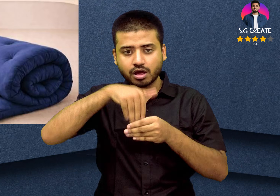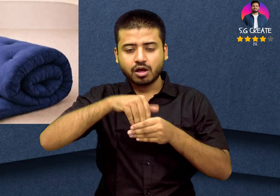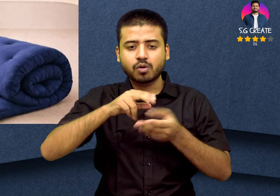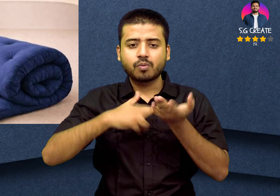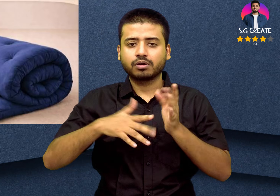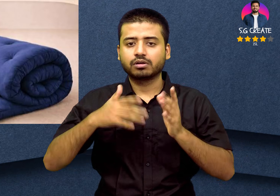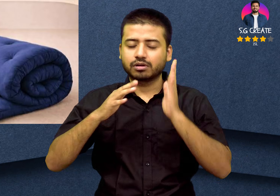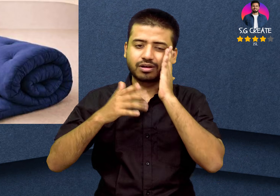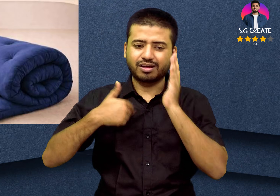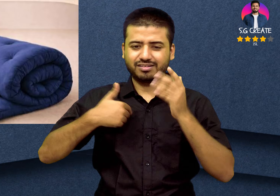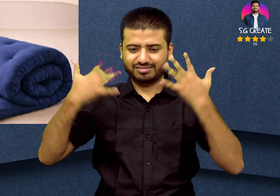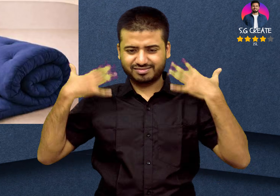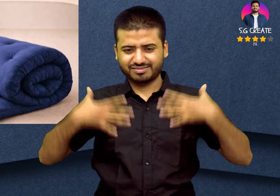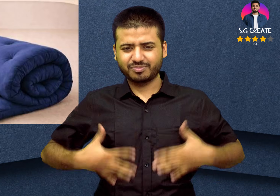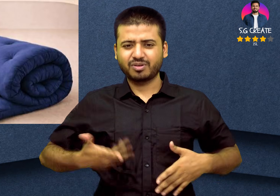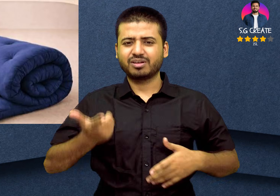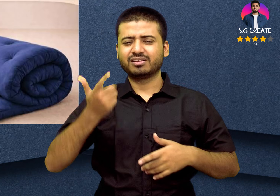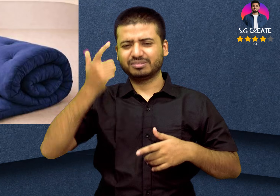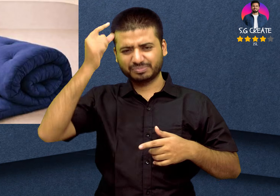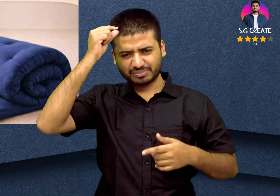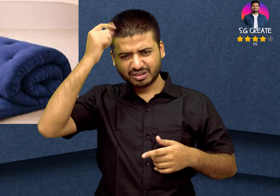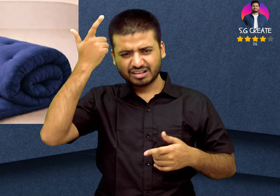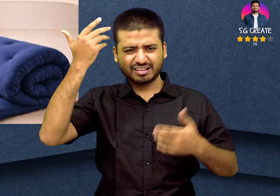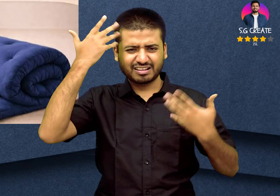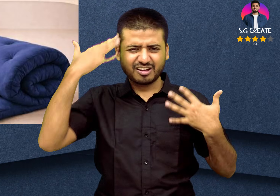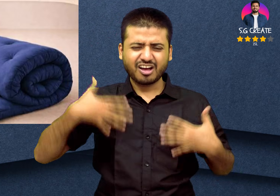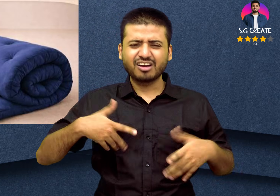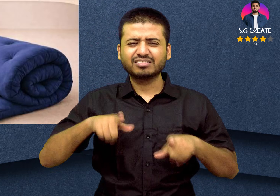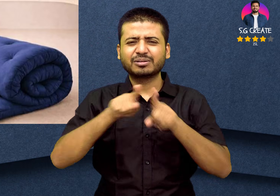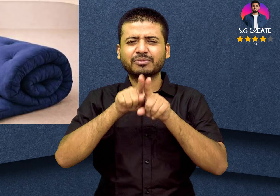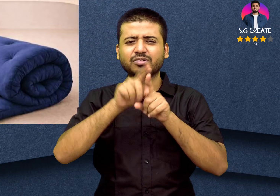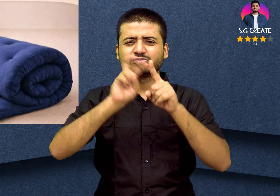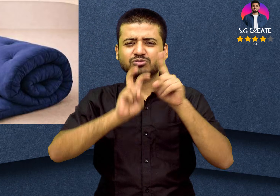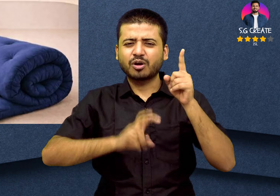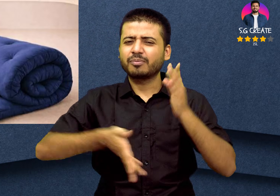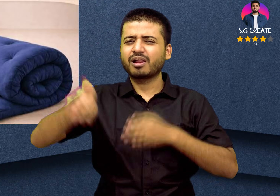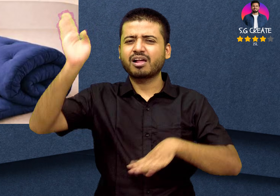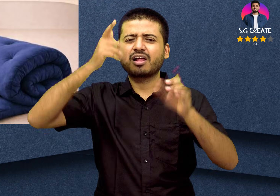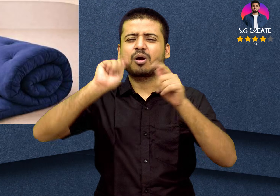sleep, the profound impact this has on our health, and the ultimate road map to reclaiming your